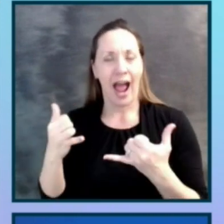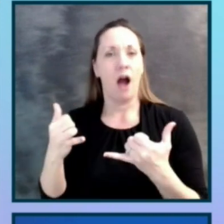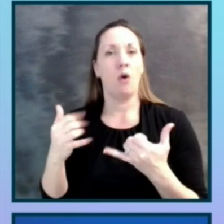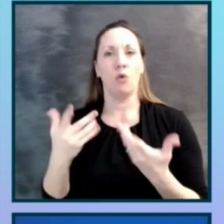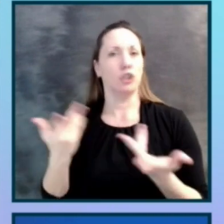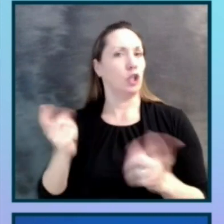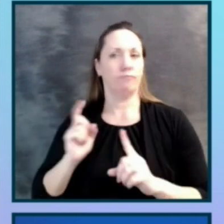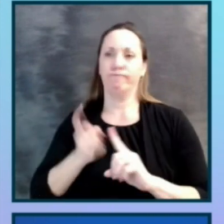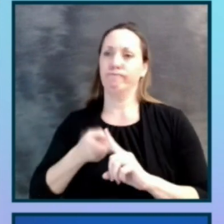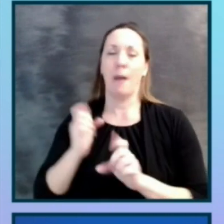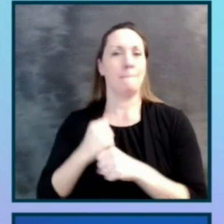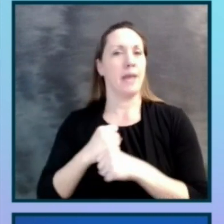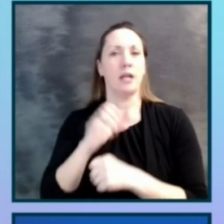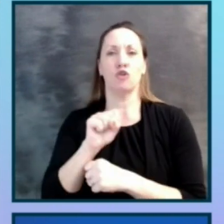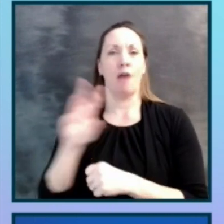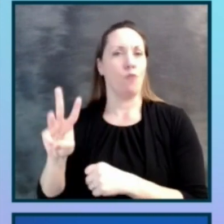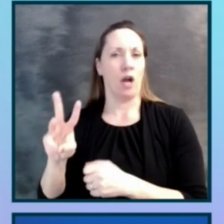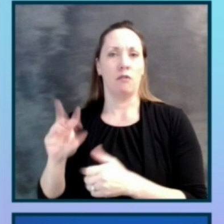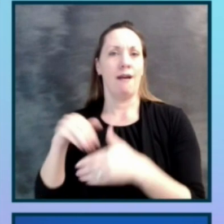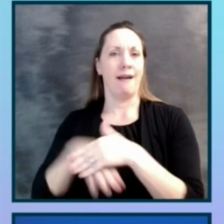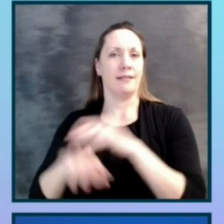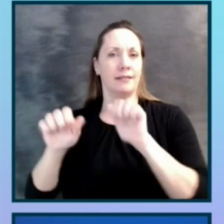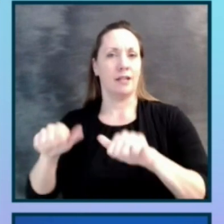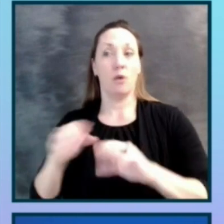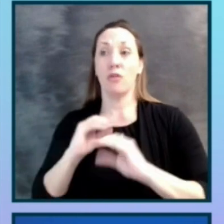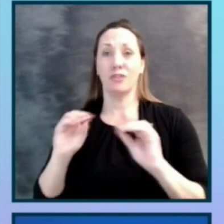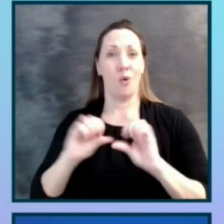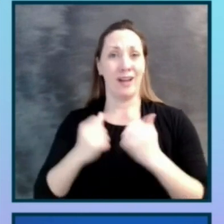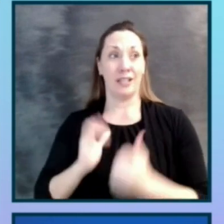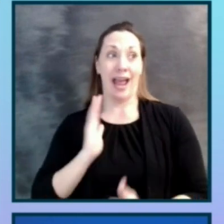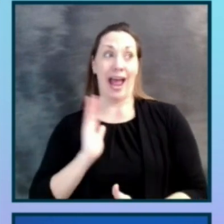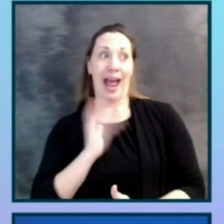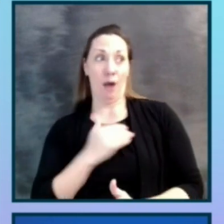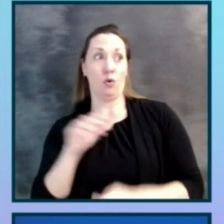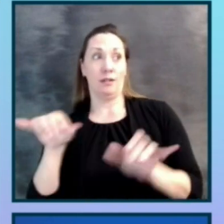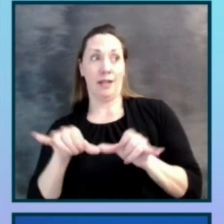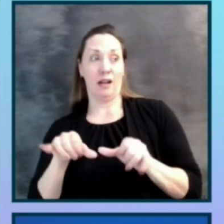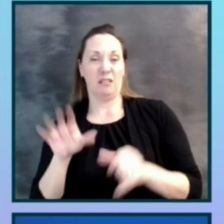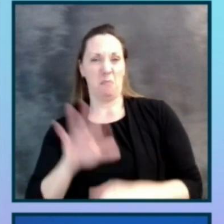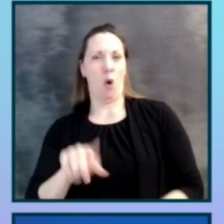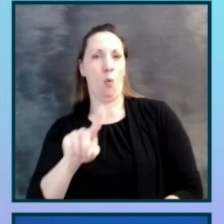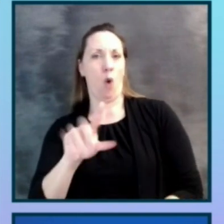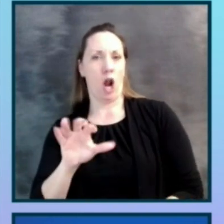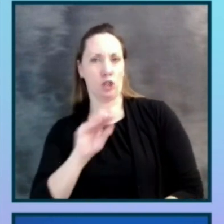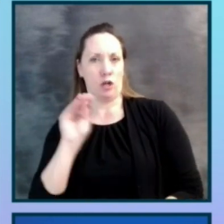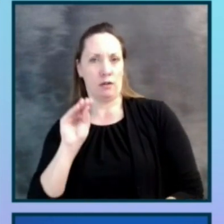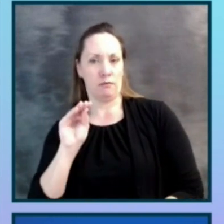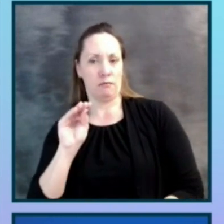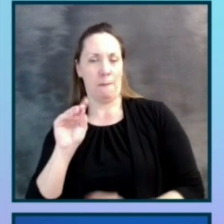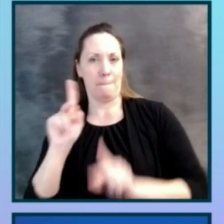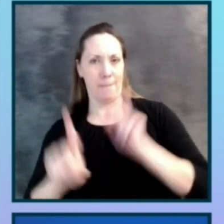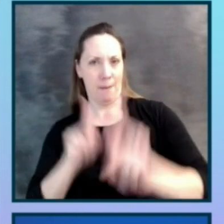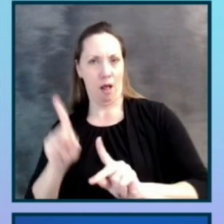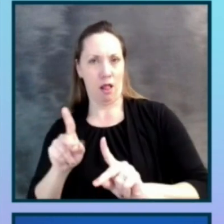There are no agencies of our size which is about 100 people offering accessibility by default and really putting